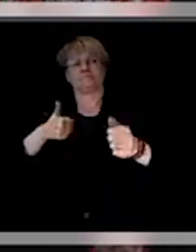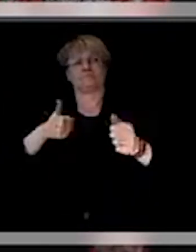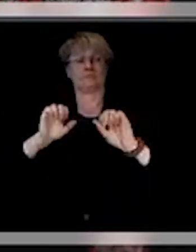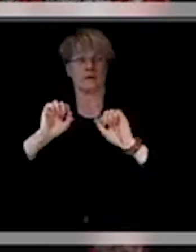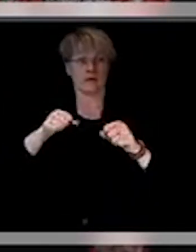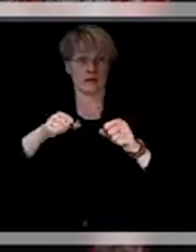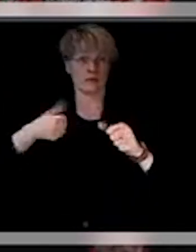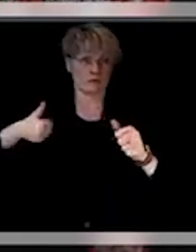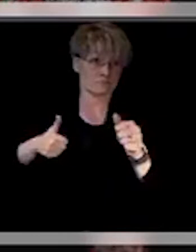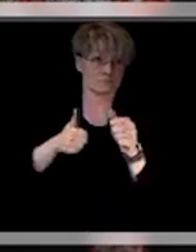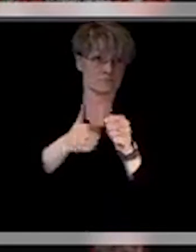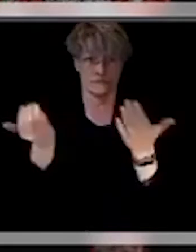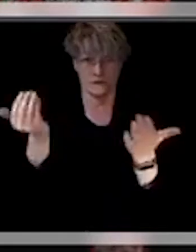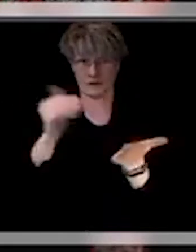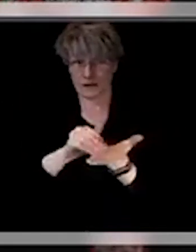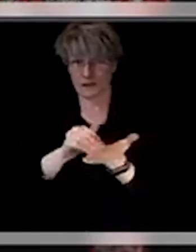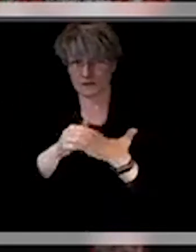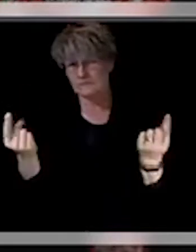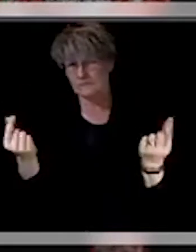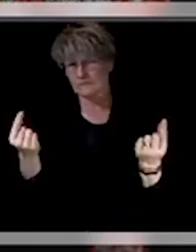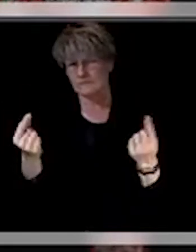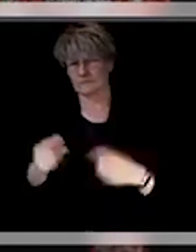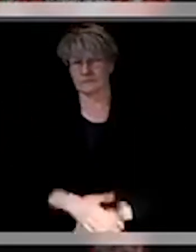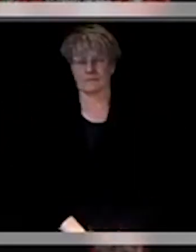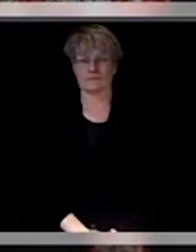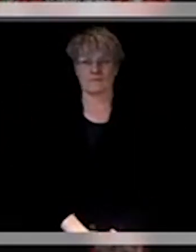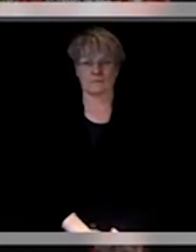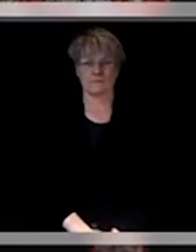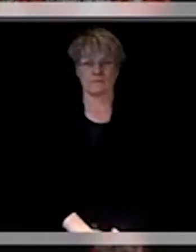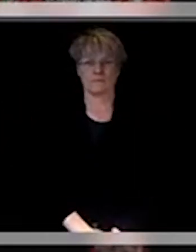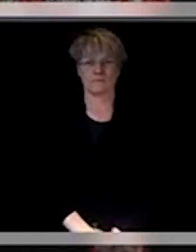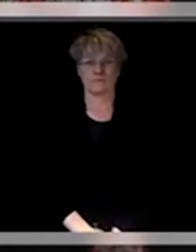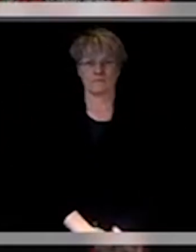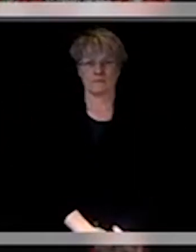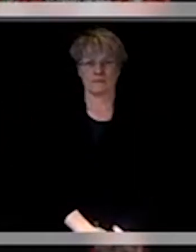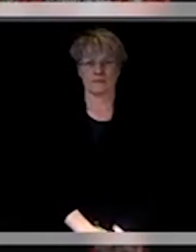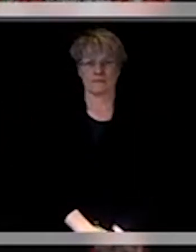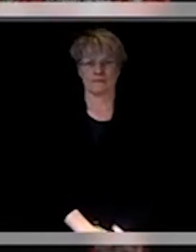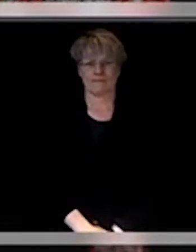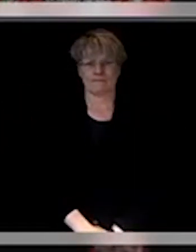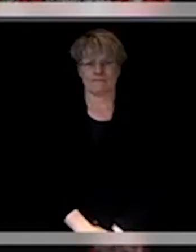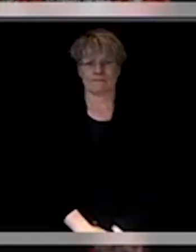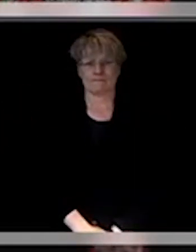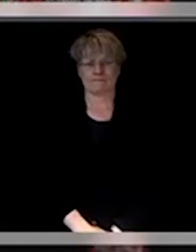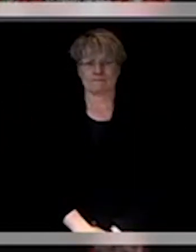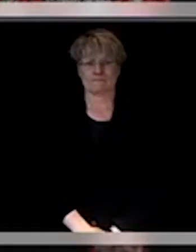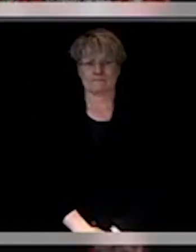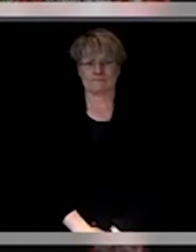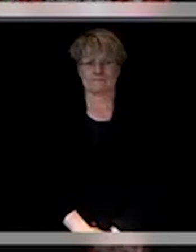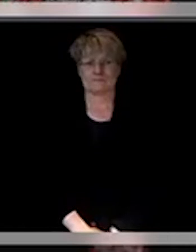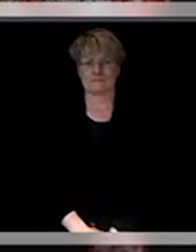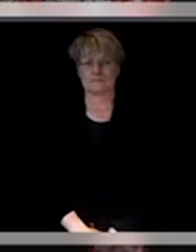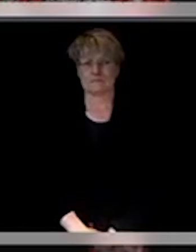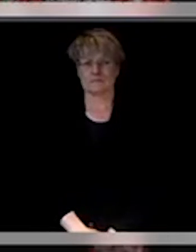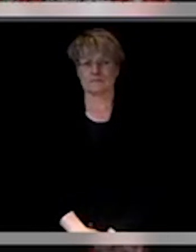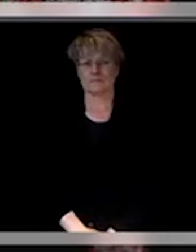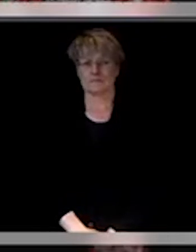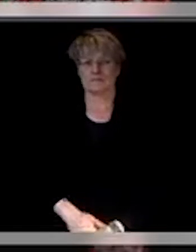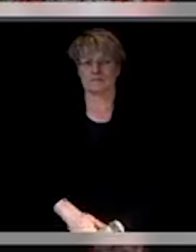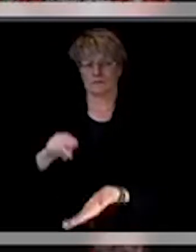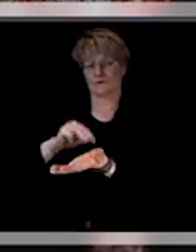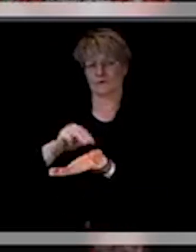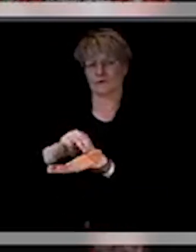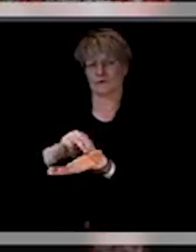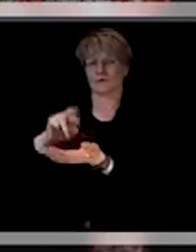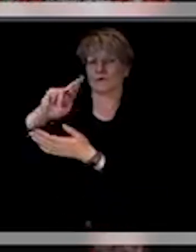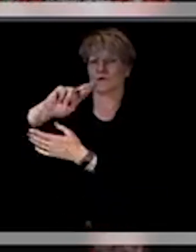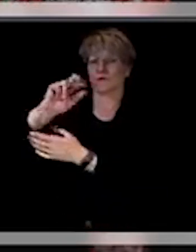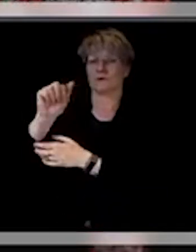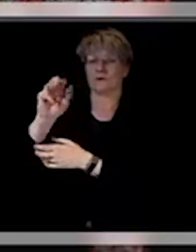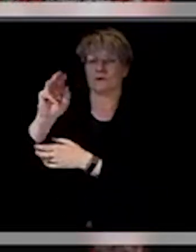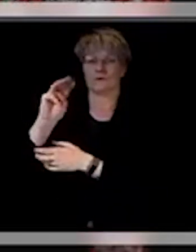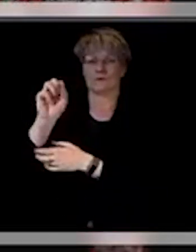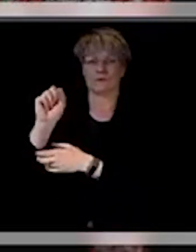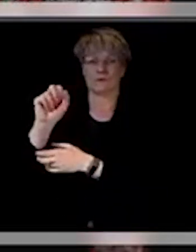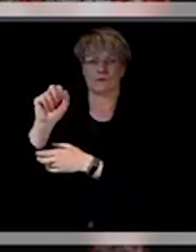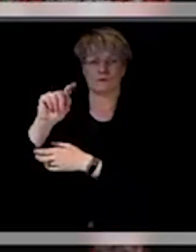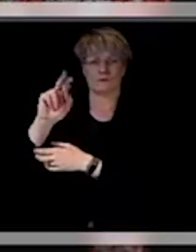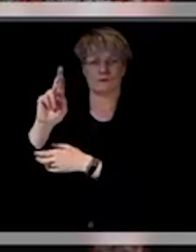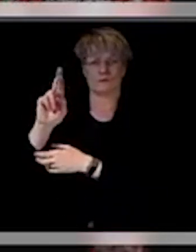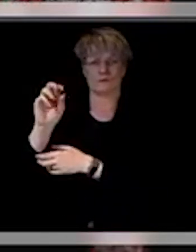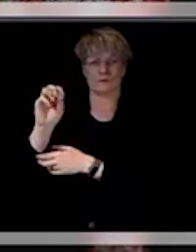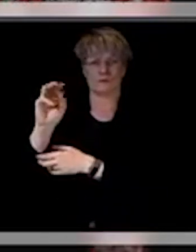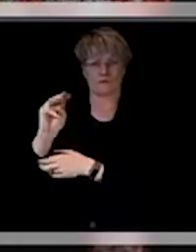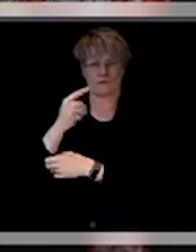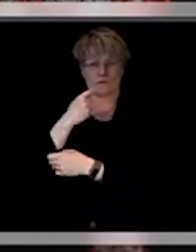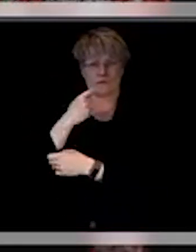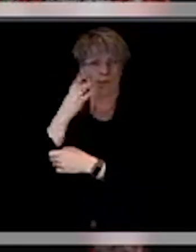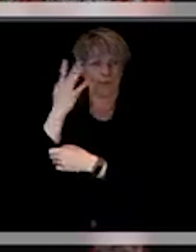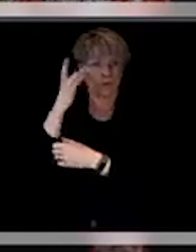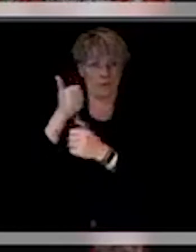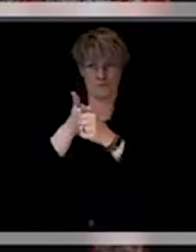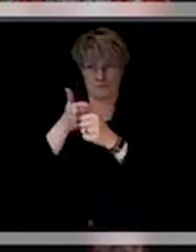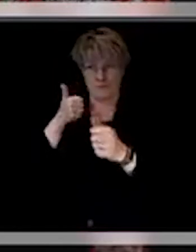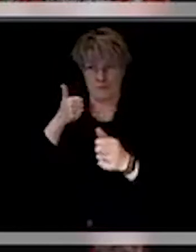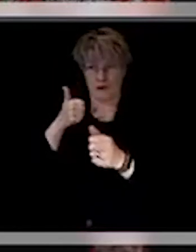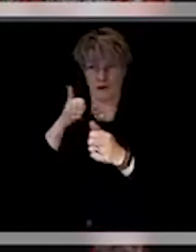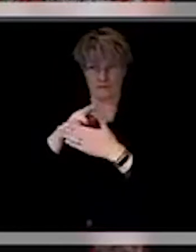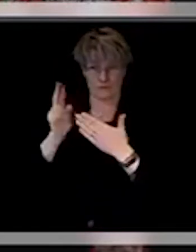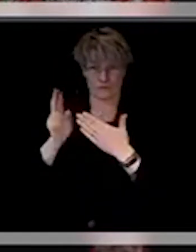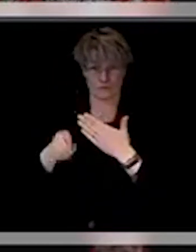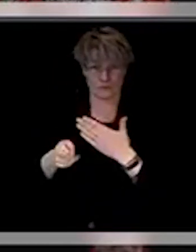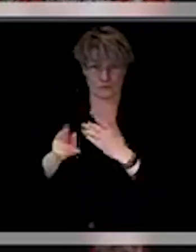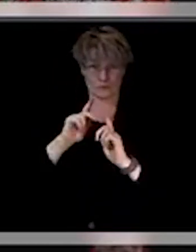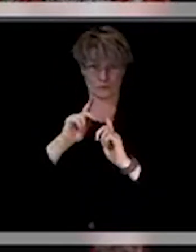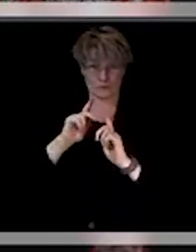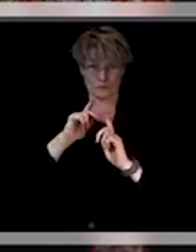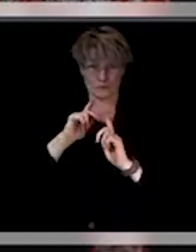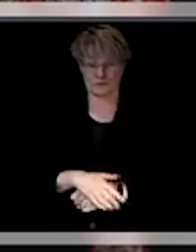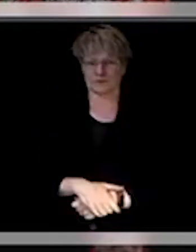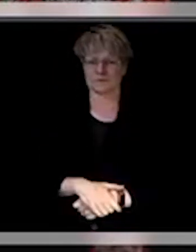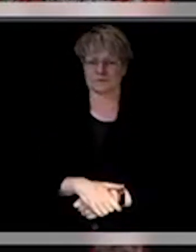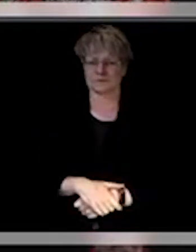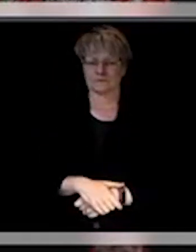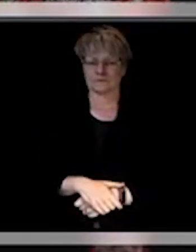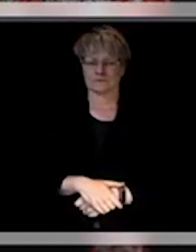We're tracking, as well. Part of it has to do with, not only the supplies for the specimen